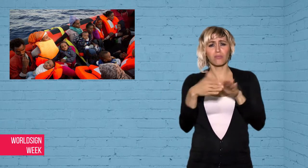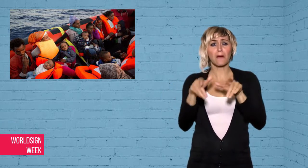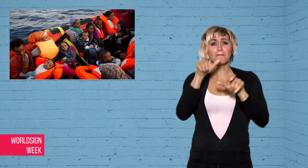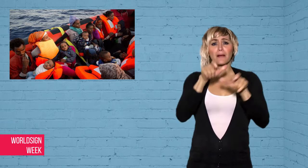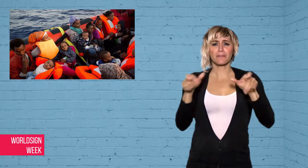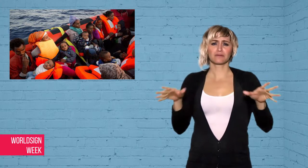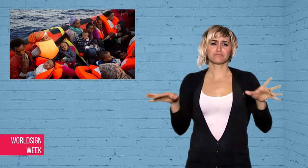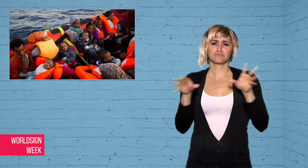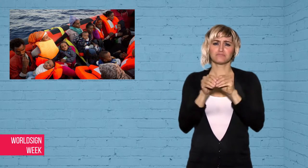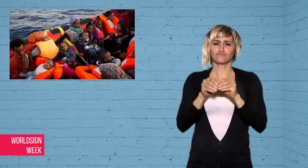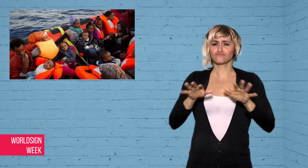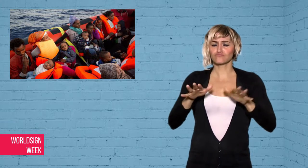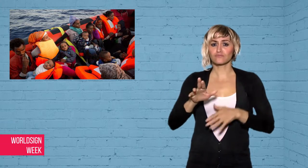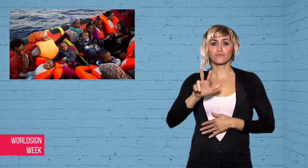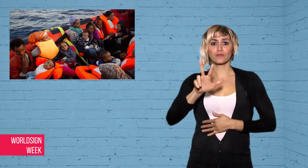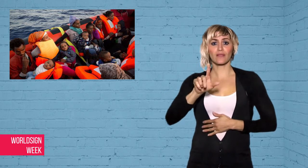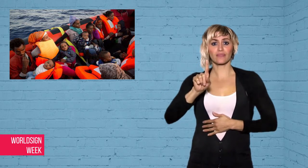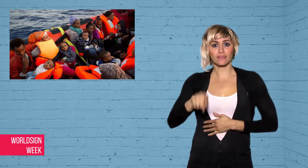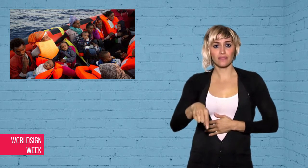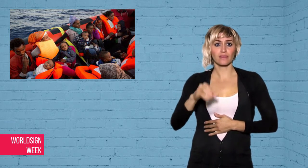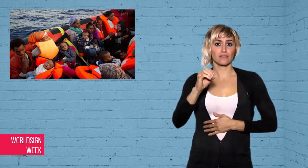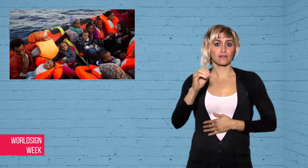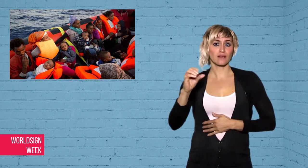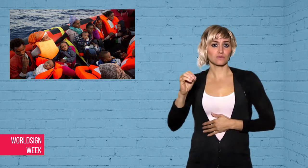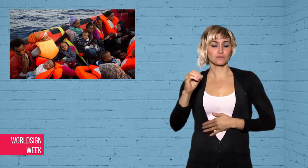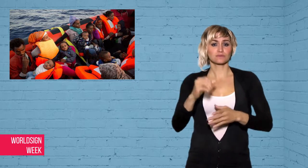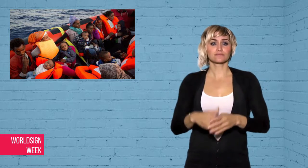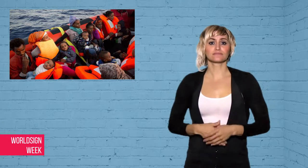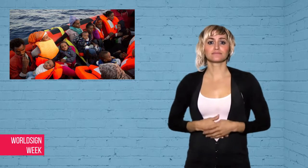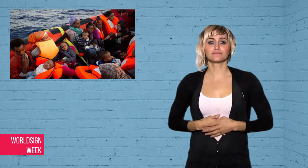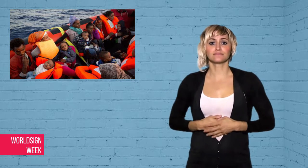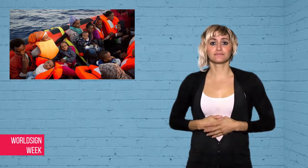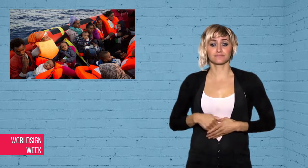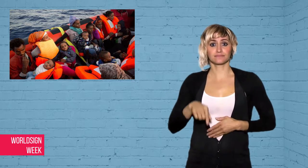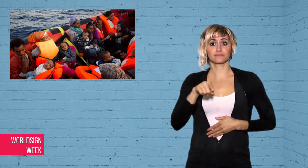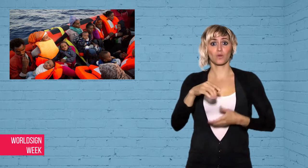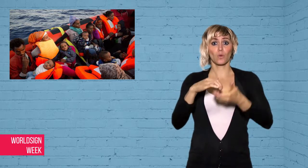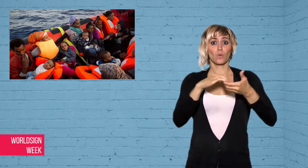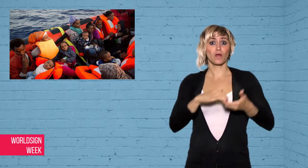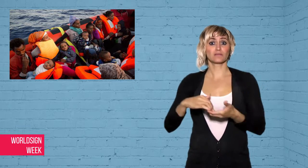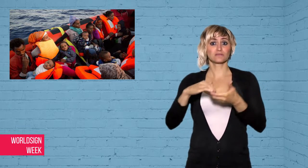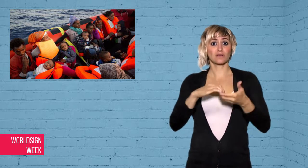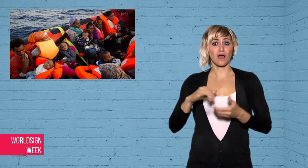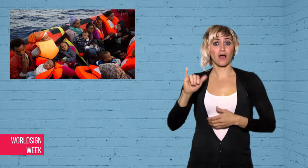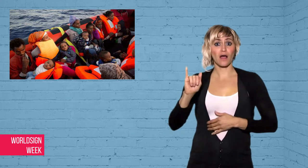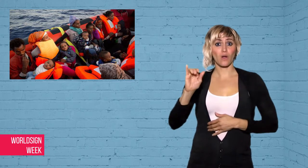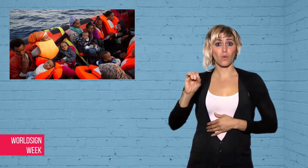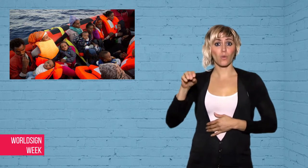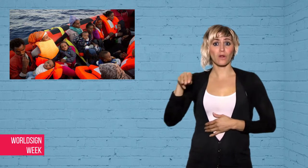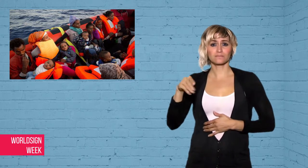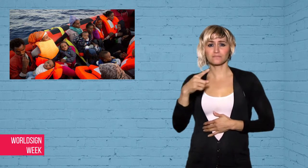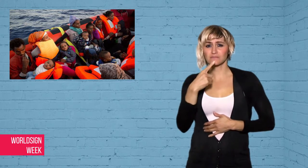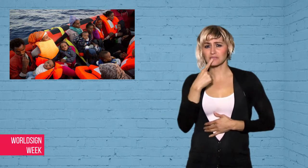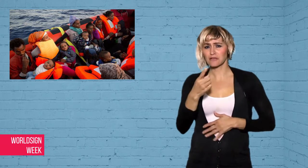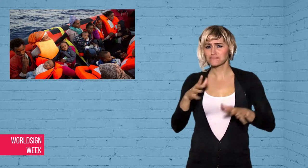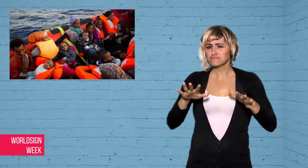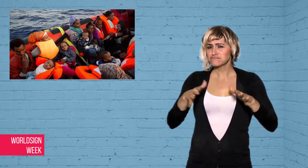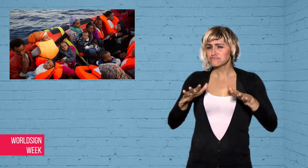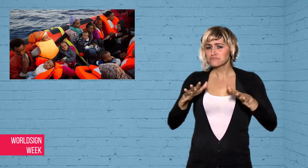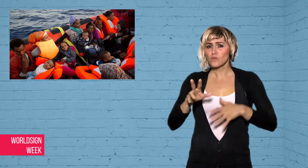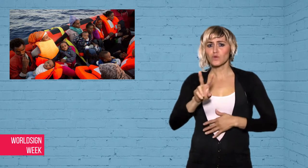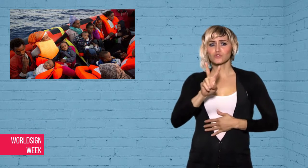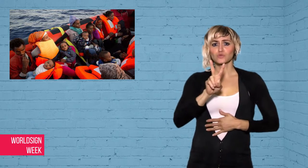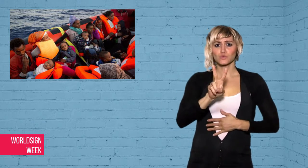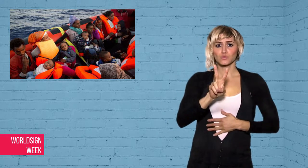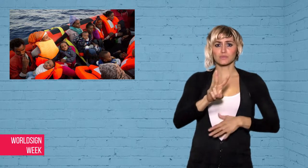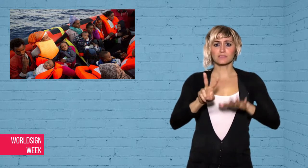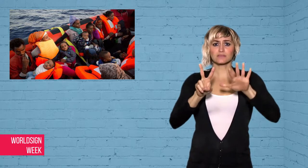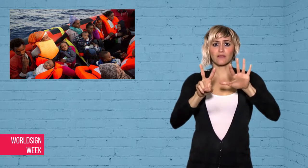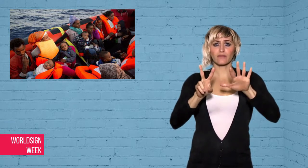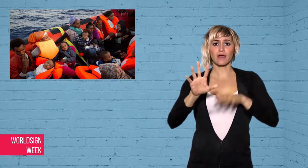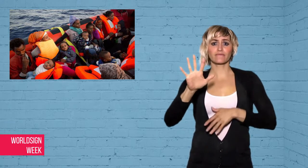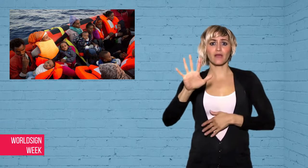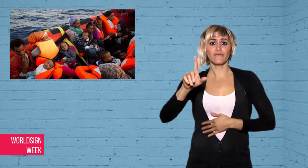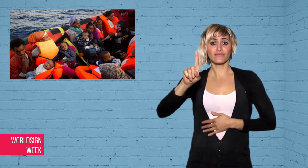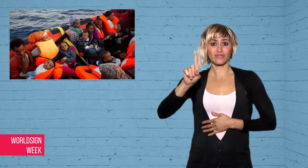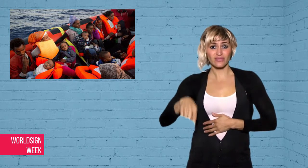almost 3,000 have died in the overseas attempt.